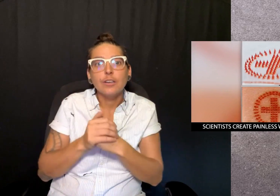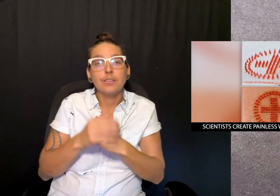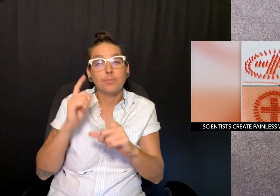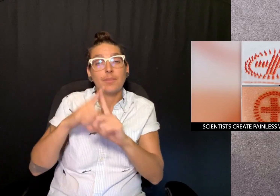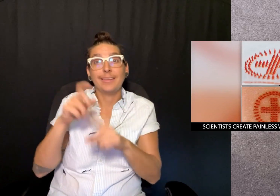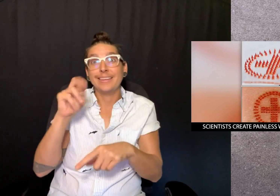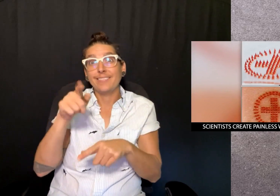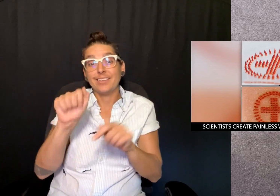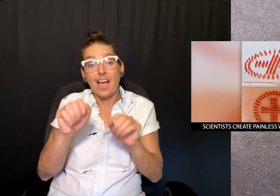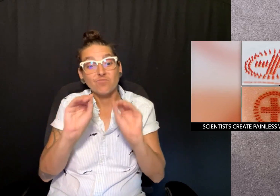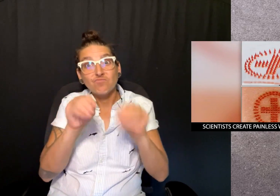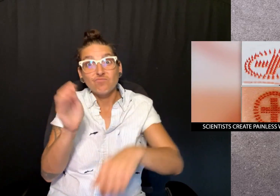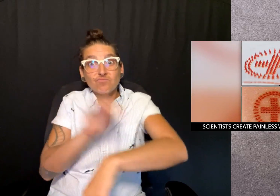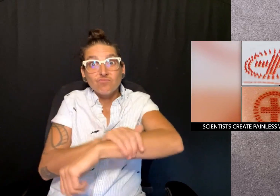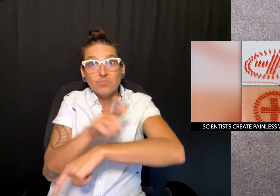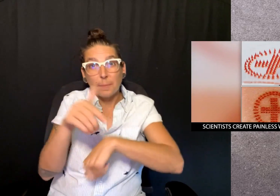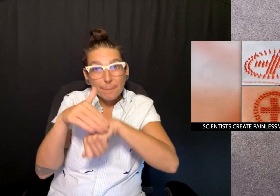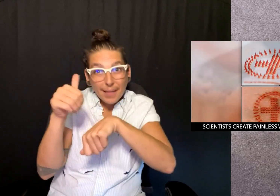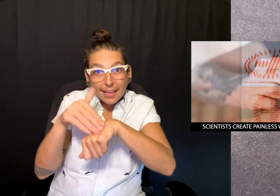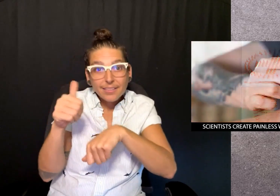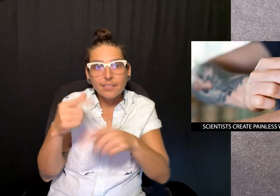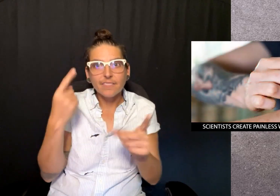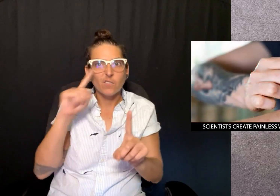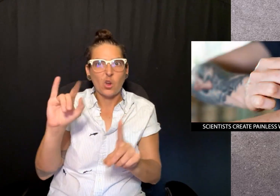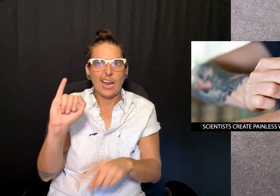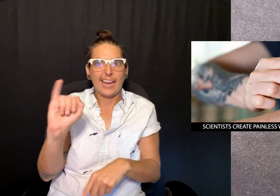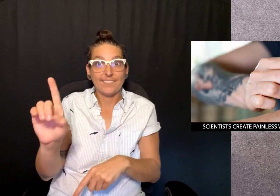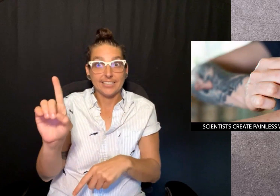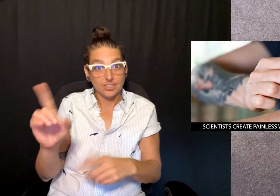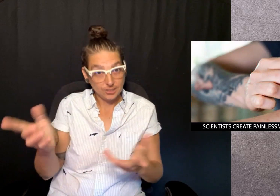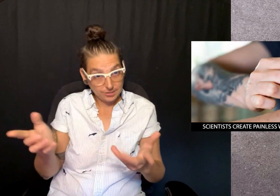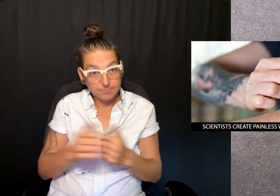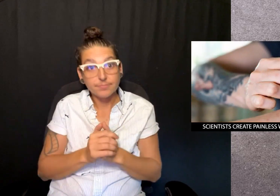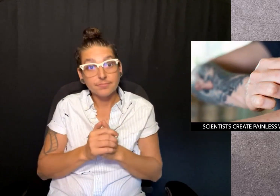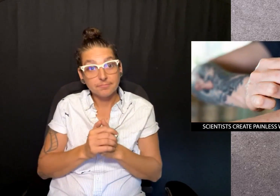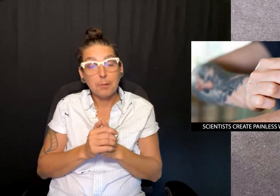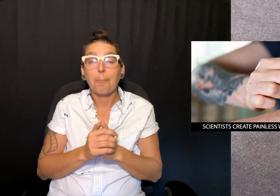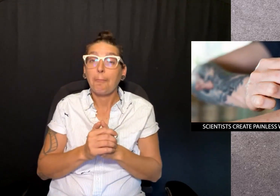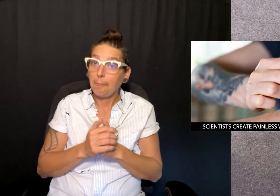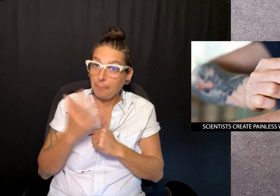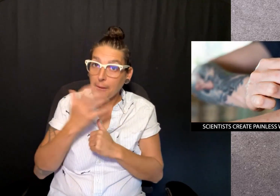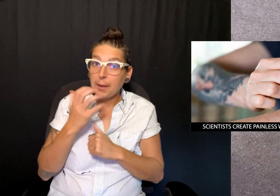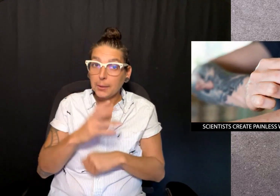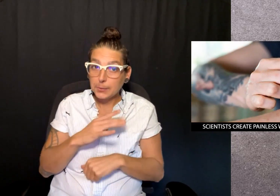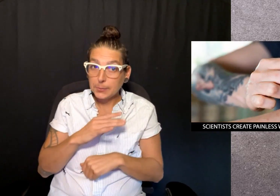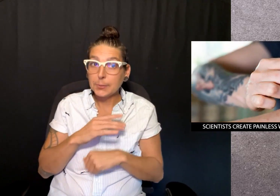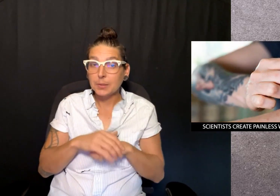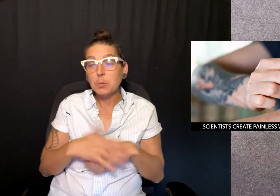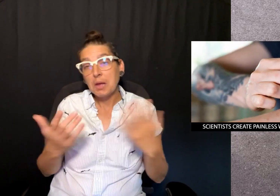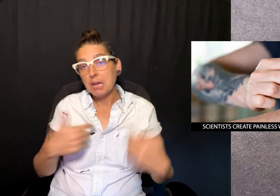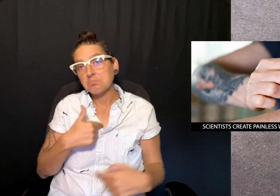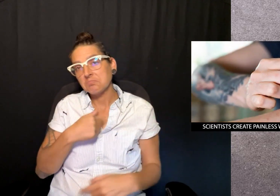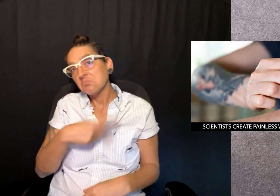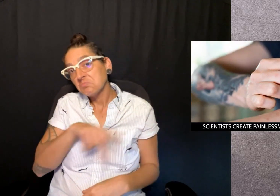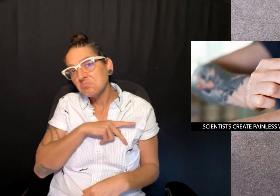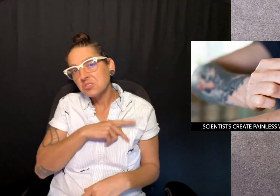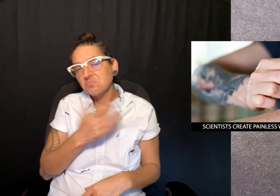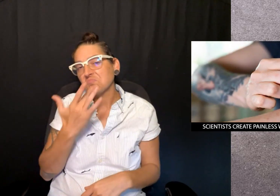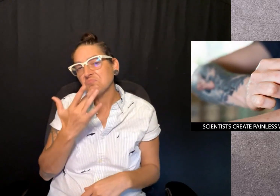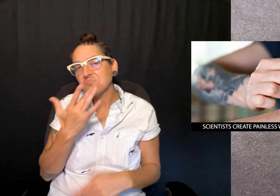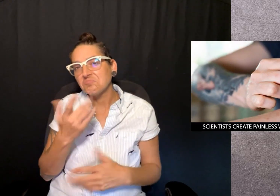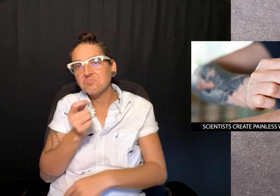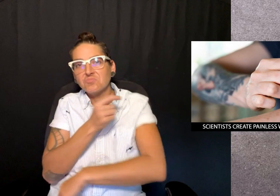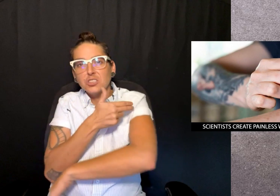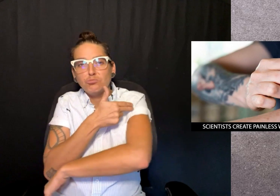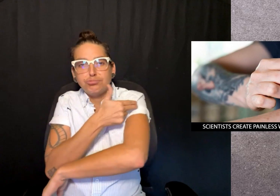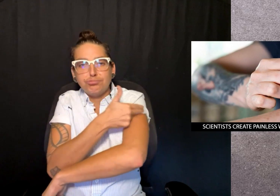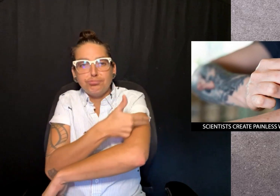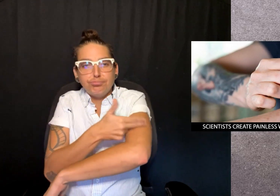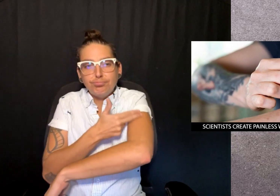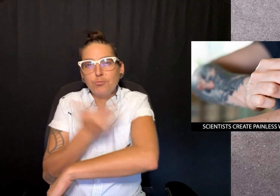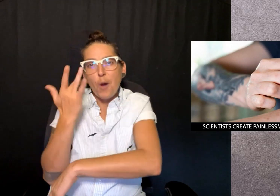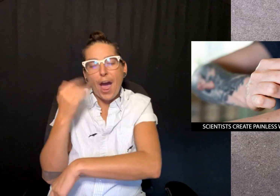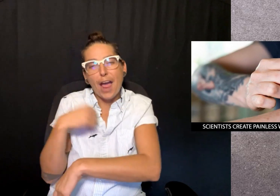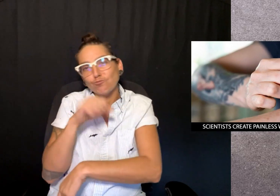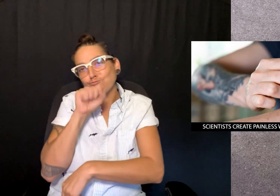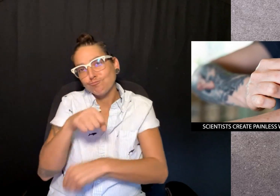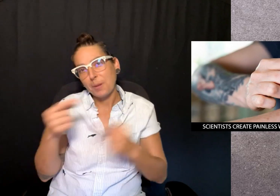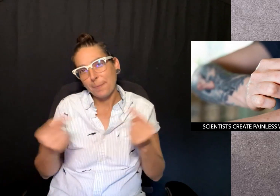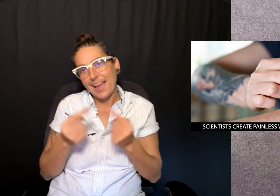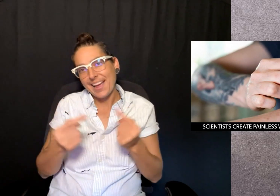for identification wow cool me personally though I still prefer the old tattoo I love